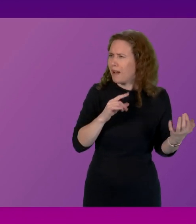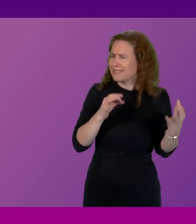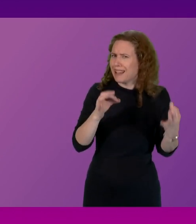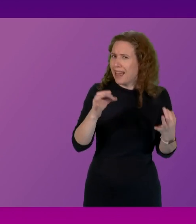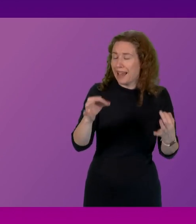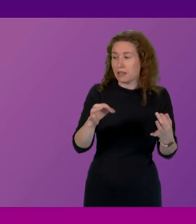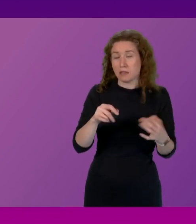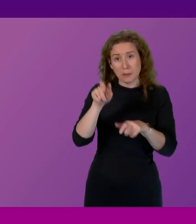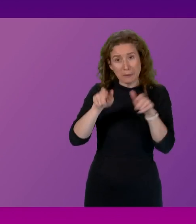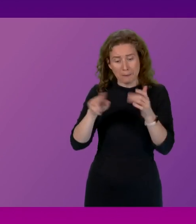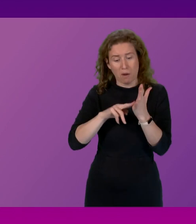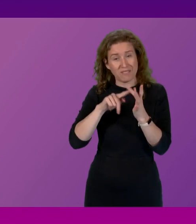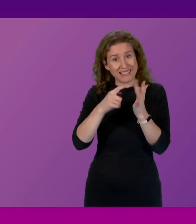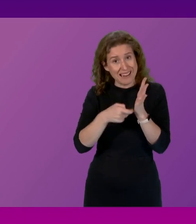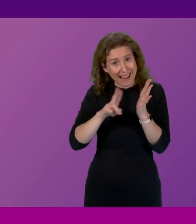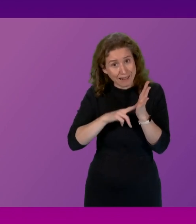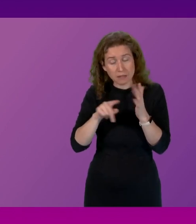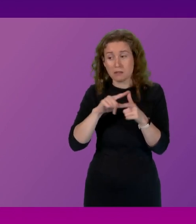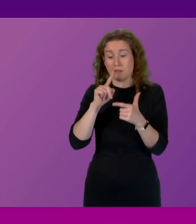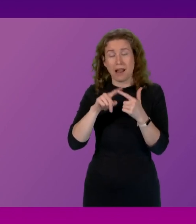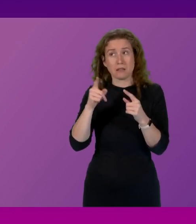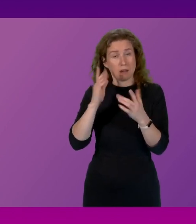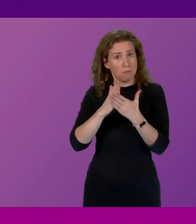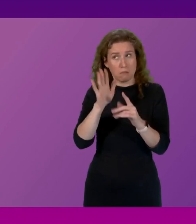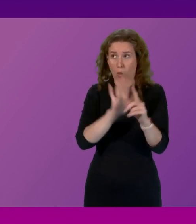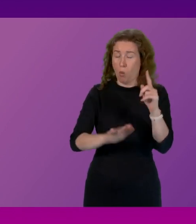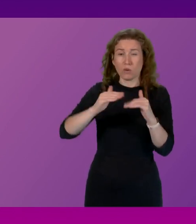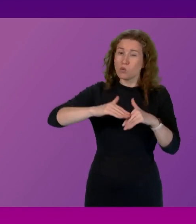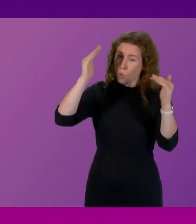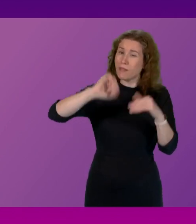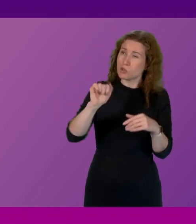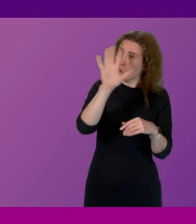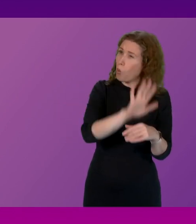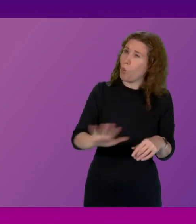The good people of Nairn and, indeed, the whole of the north of Scotland are surely